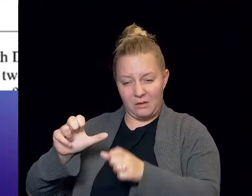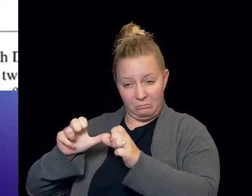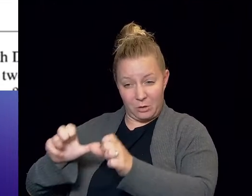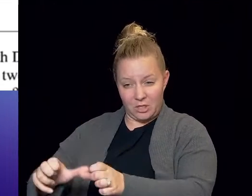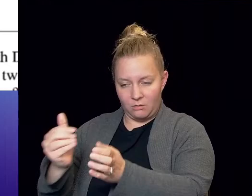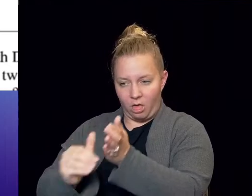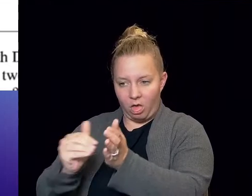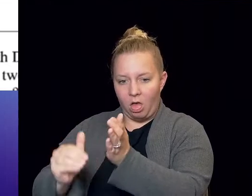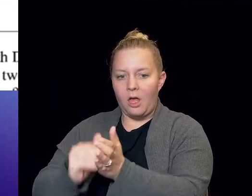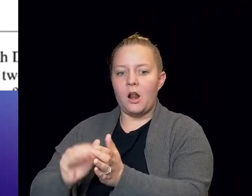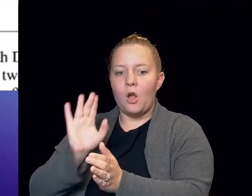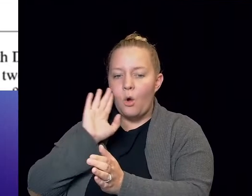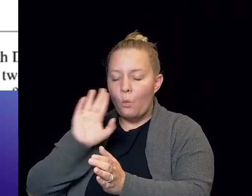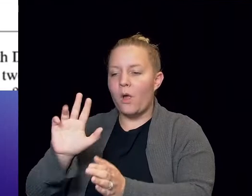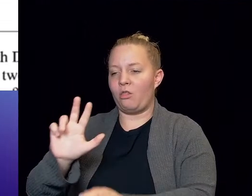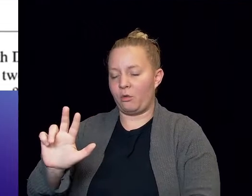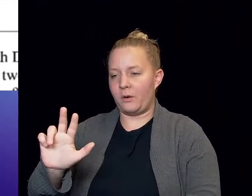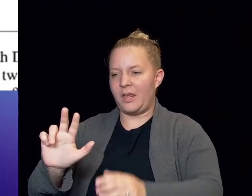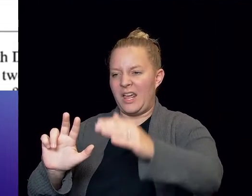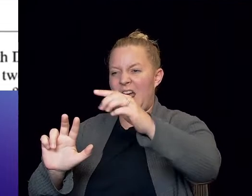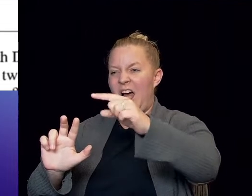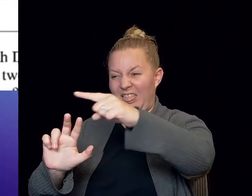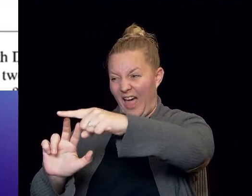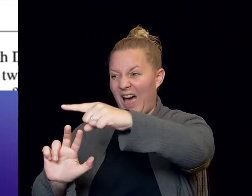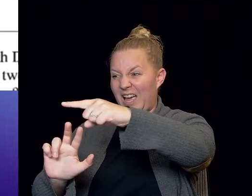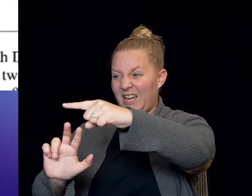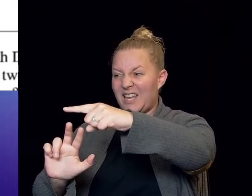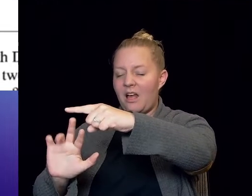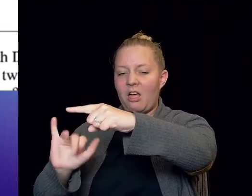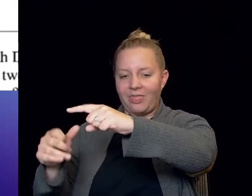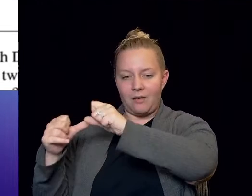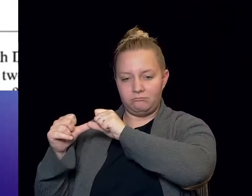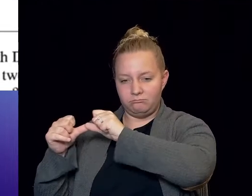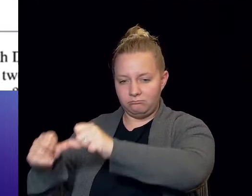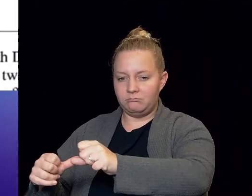Same thing over here, for this 5.92 that is repeating. You're going to